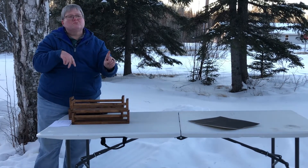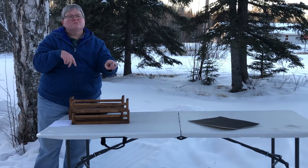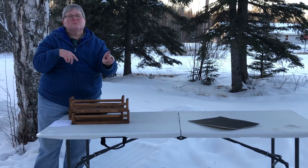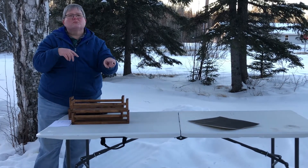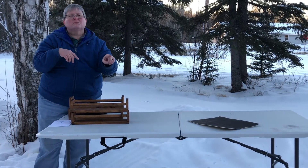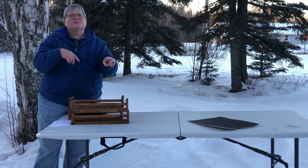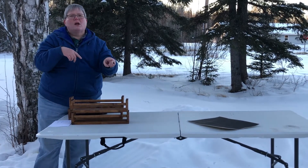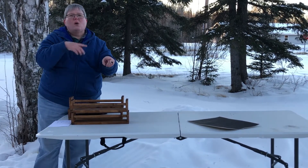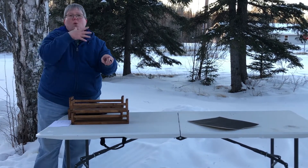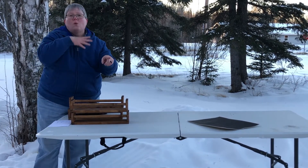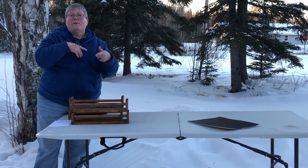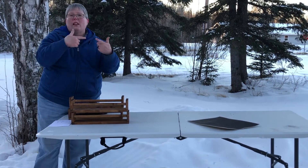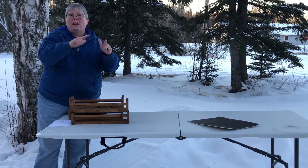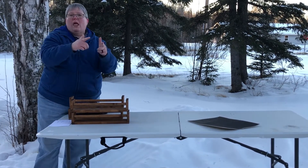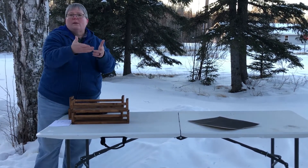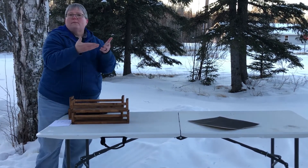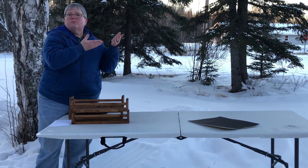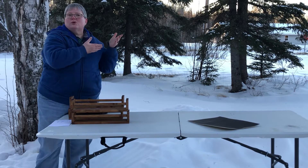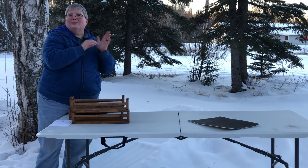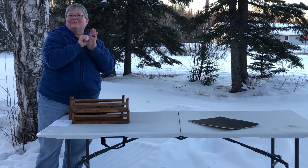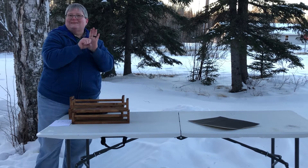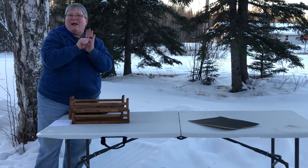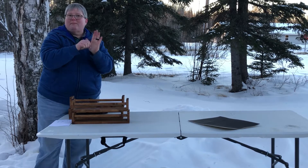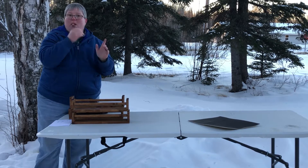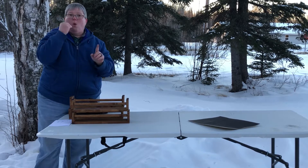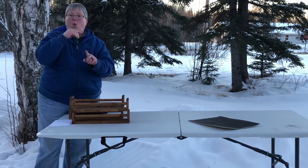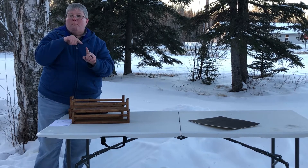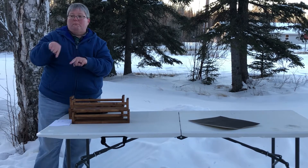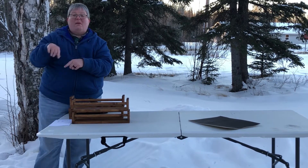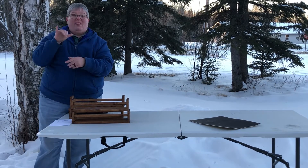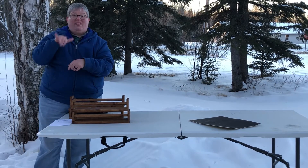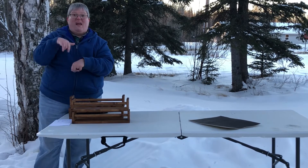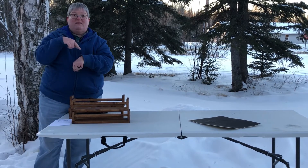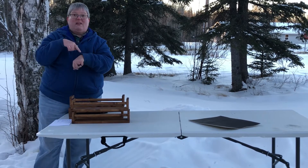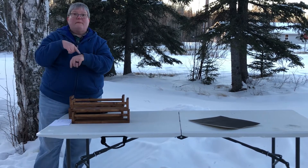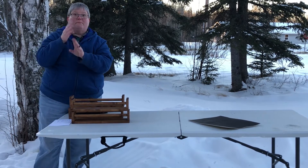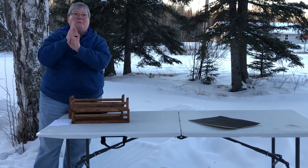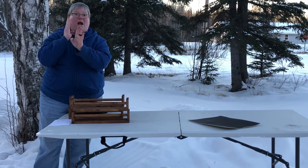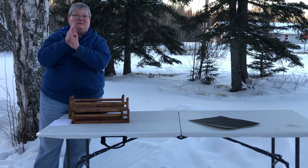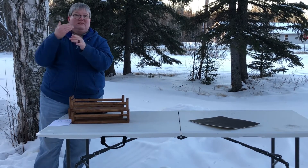and we found this one. And the lady let us bring the sample home because at that time the bus you